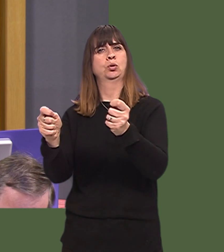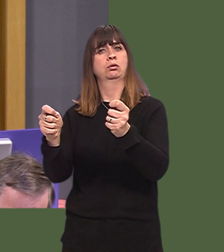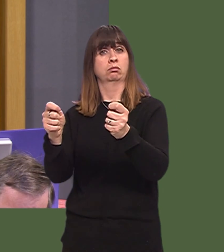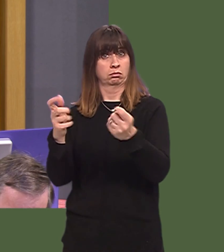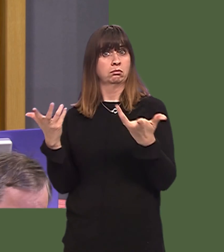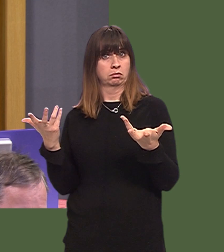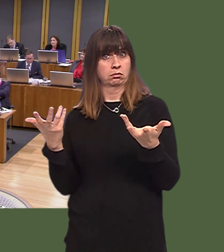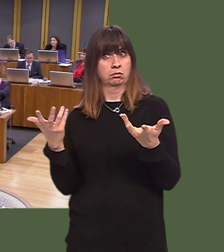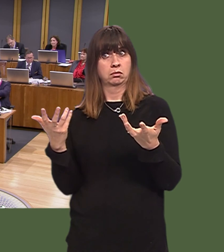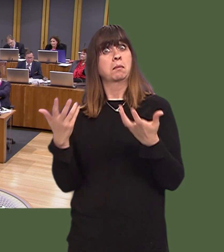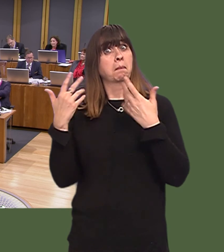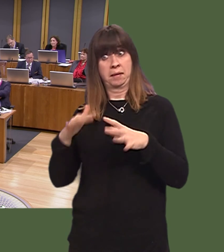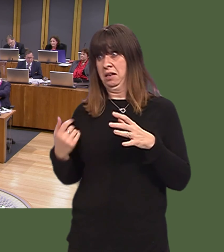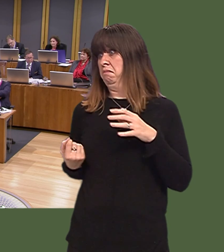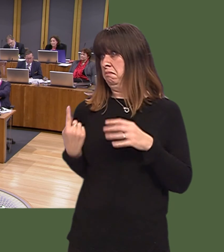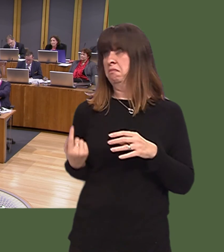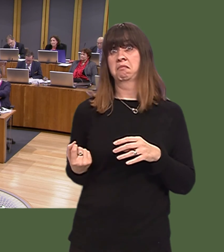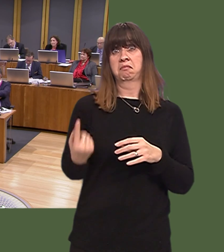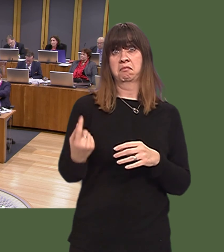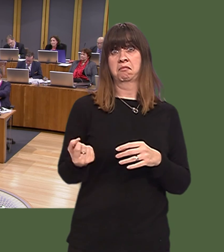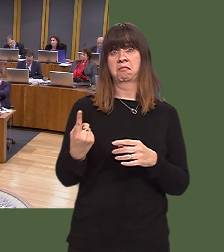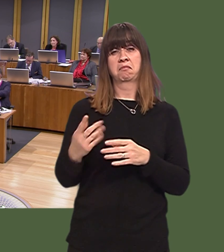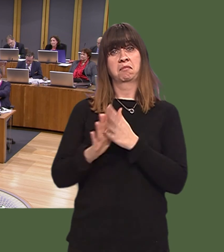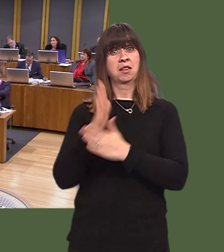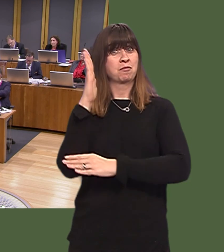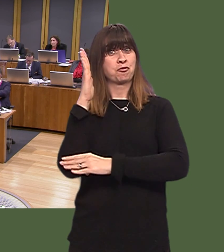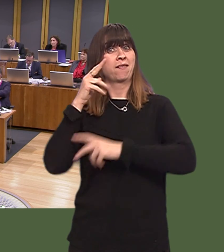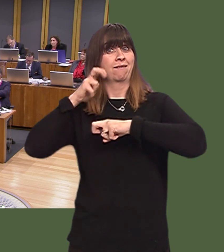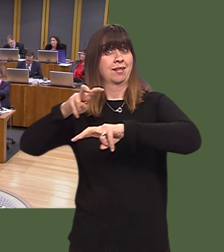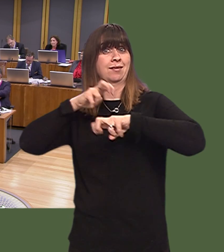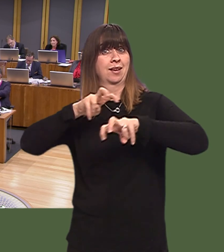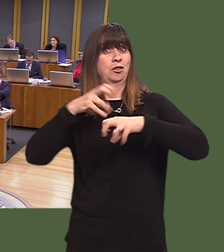the fact that there have been instances of investigation is a sign, I hope, that the